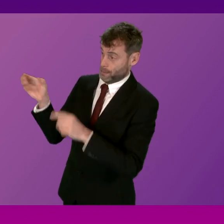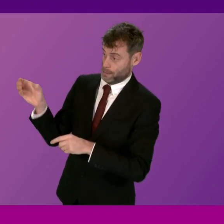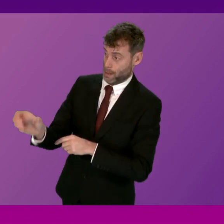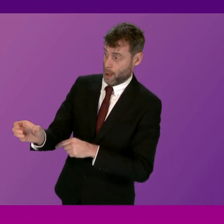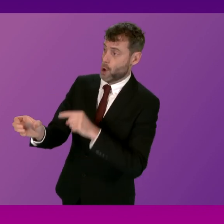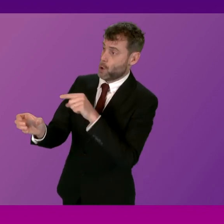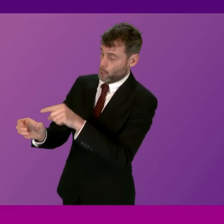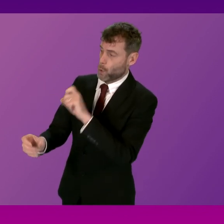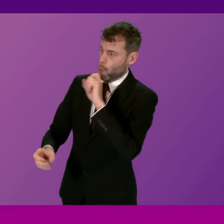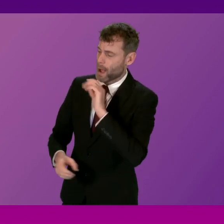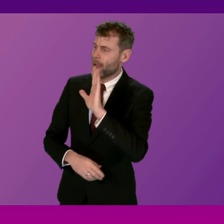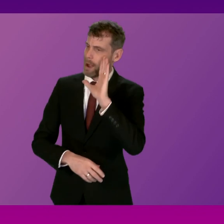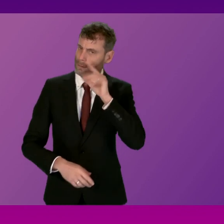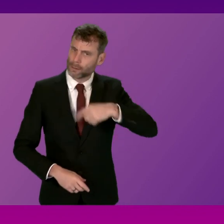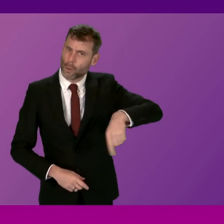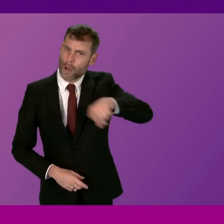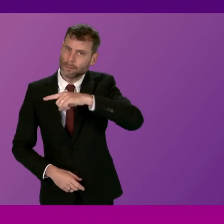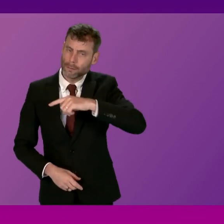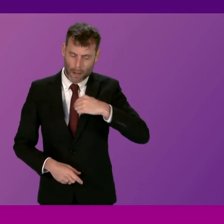that other members present with their members’ bills.